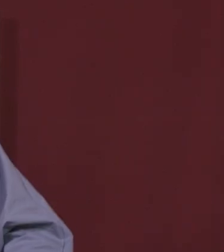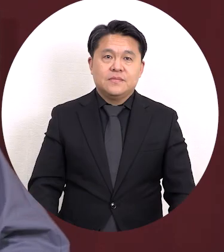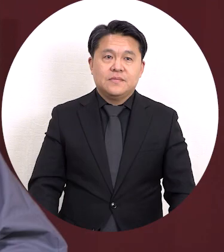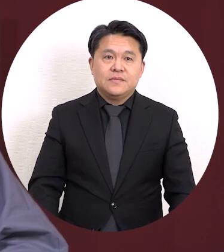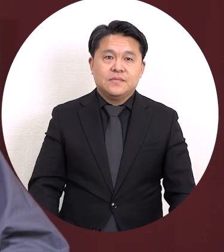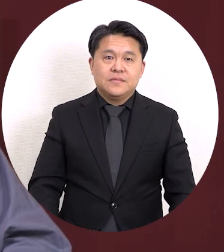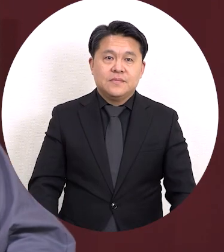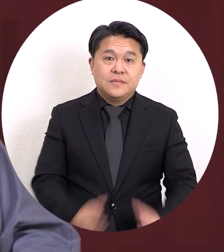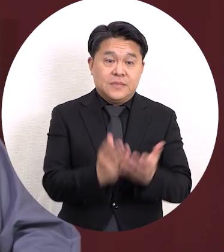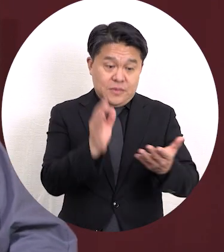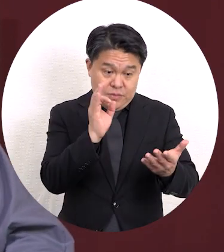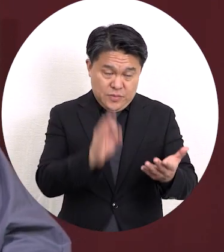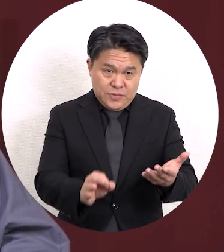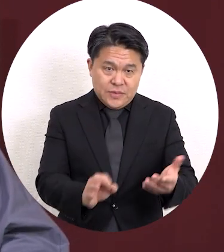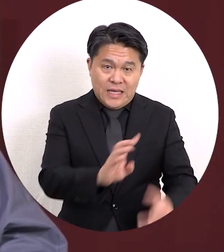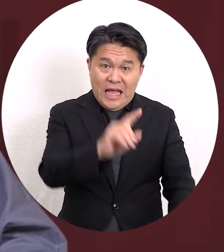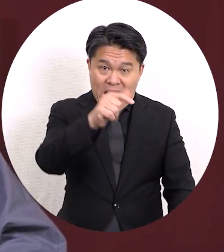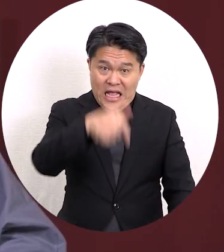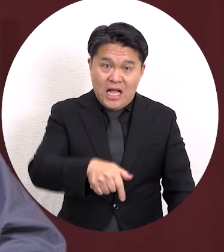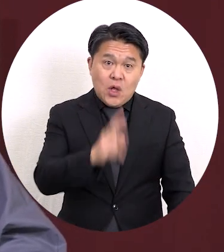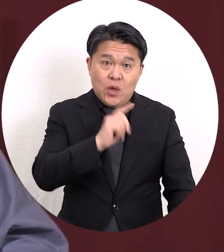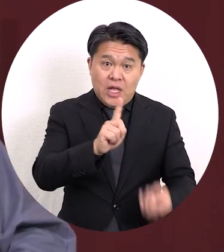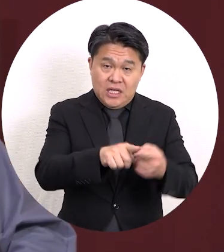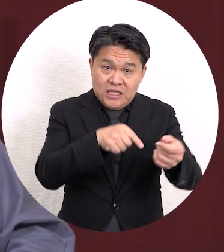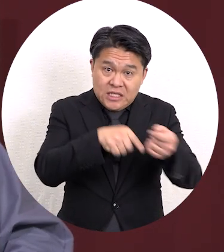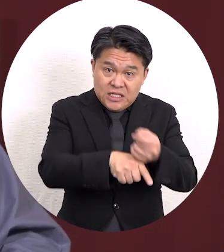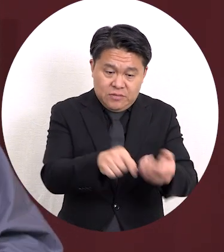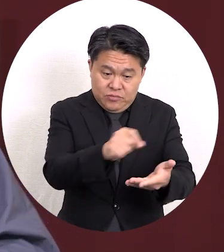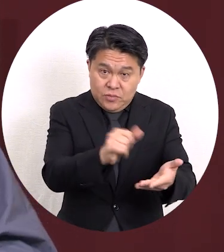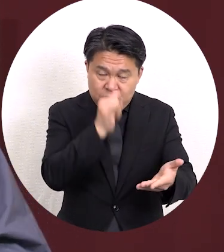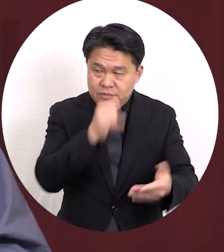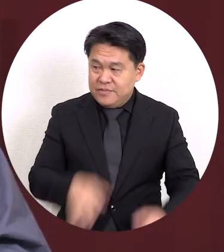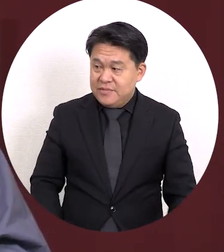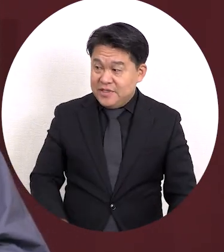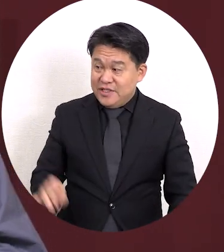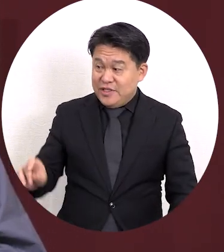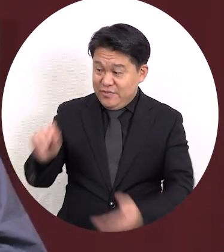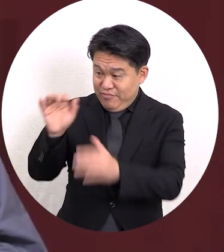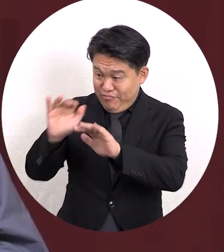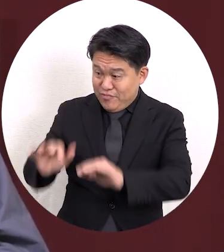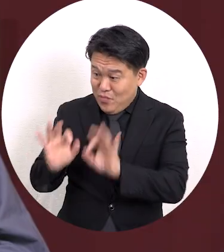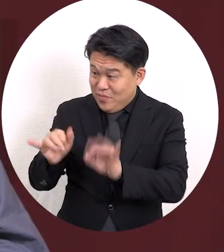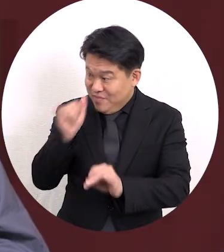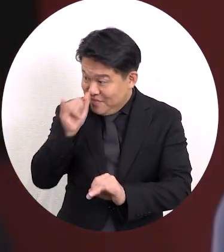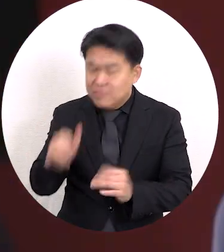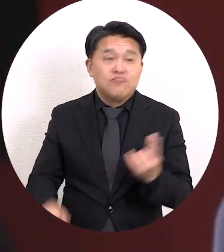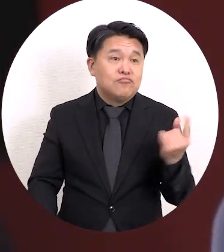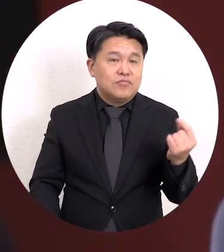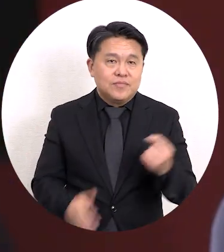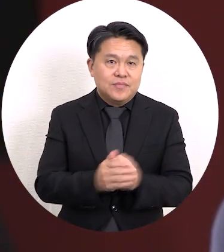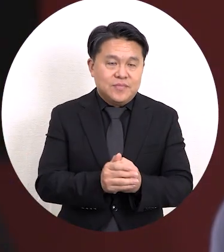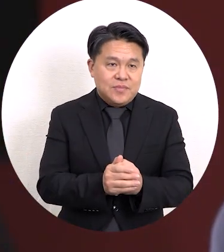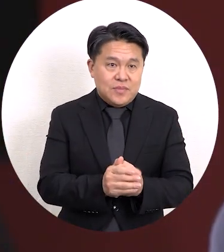especially the definition of "ak" . Which appears in the preface. Yes, in the preface, there is a definition of music that